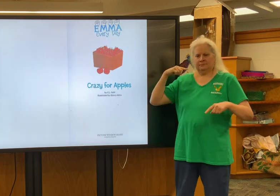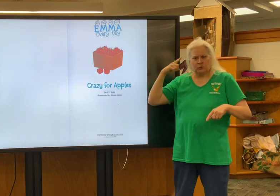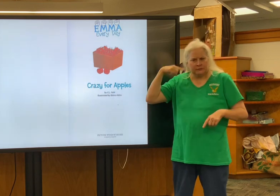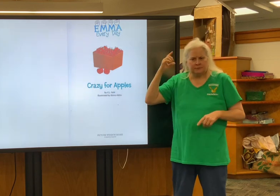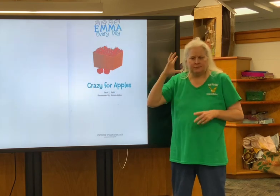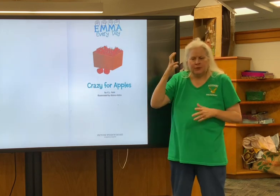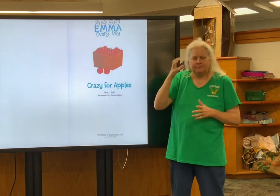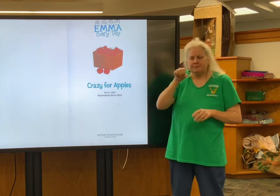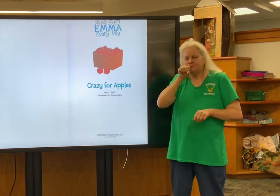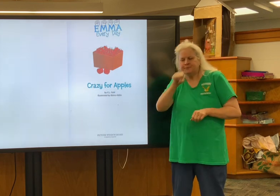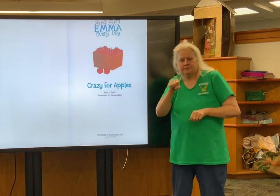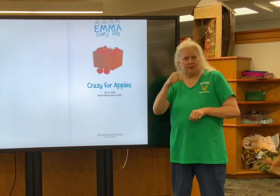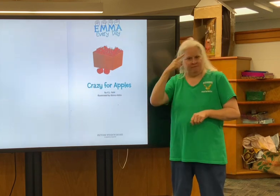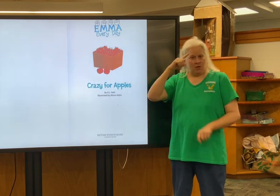Crazy for Apples.